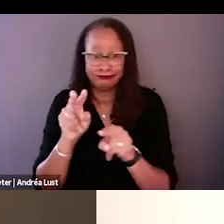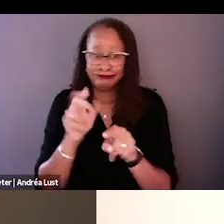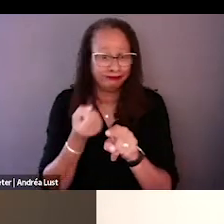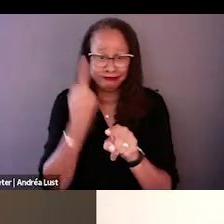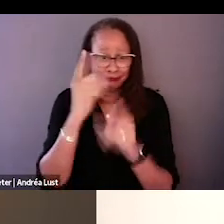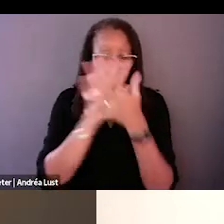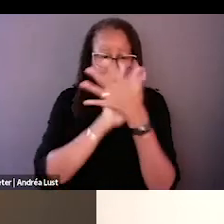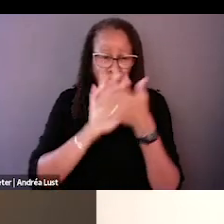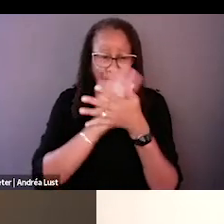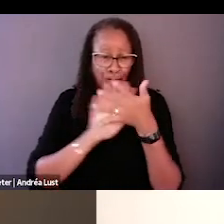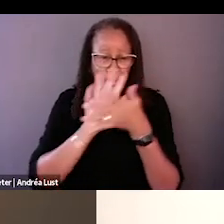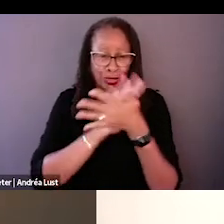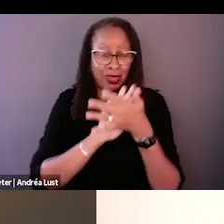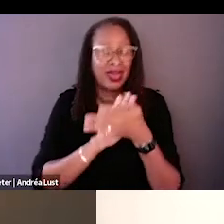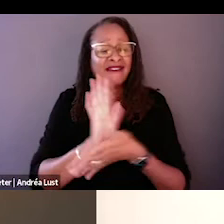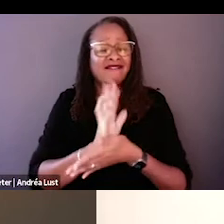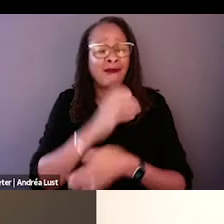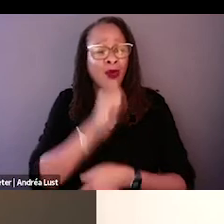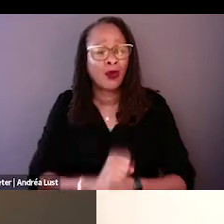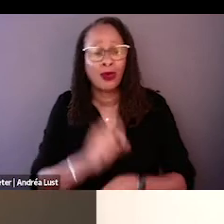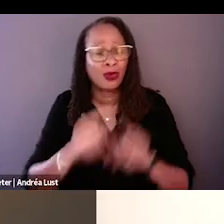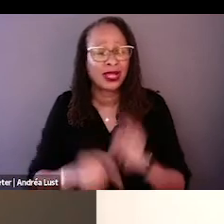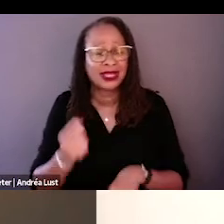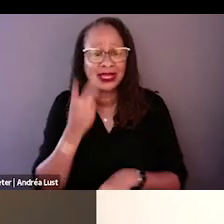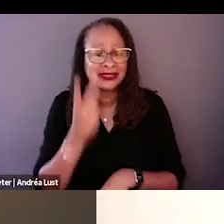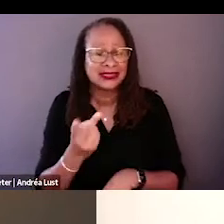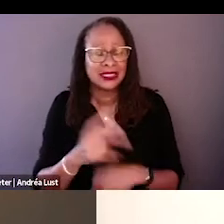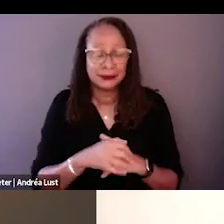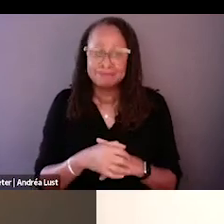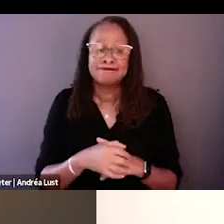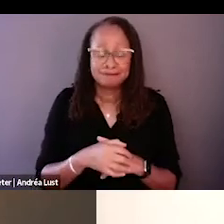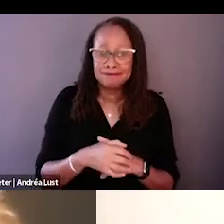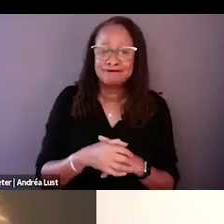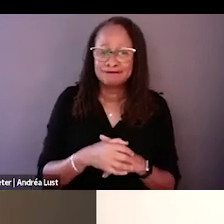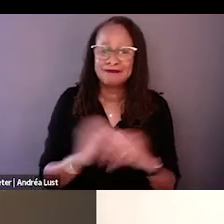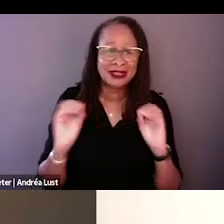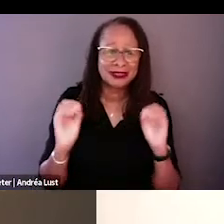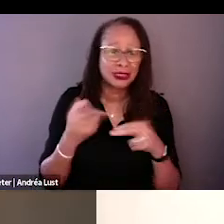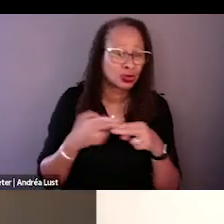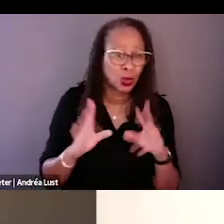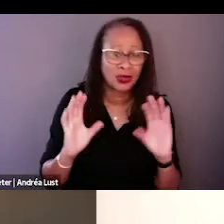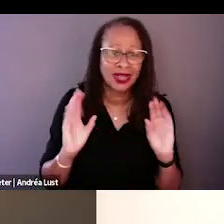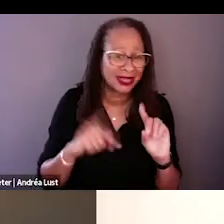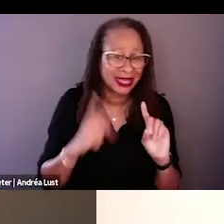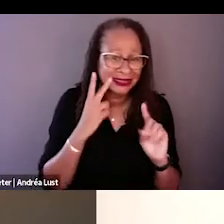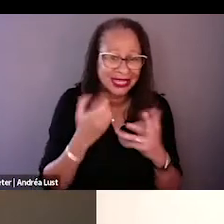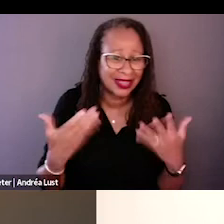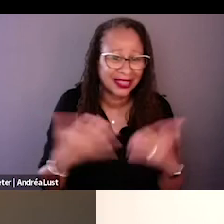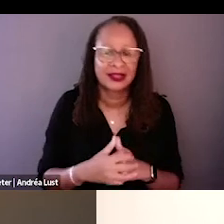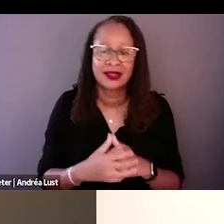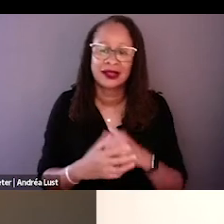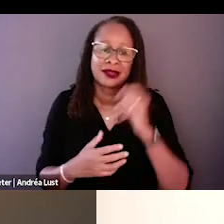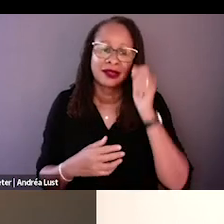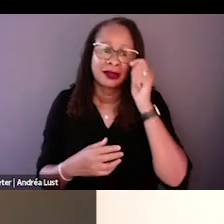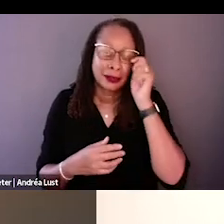They all said it was too vague -- blurry image to be able to say something about it.